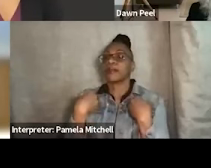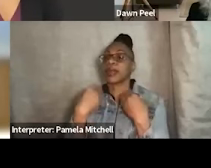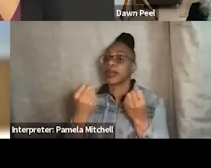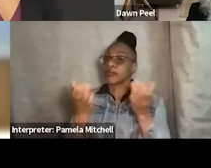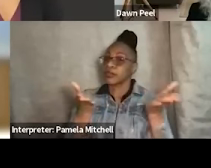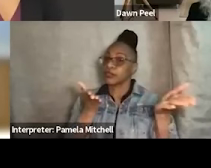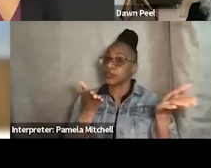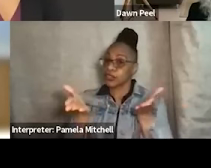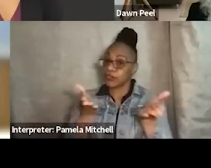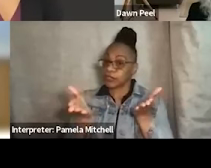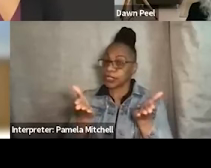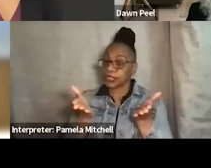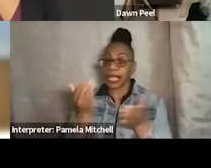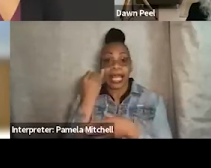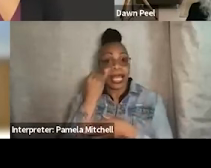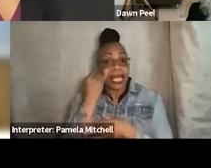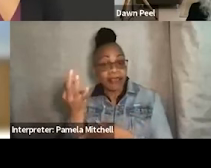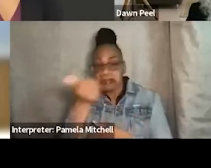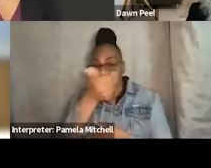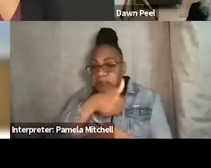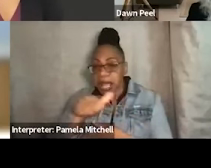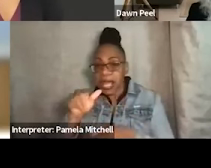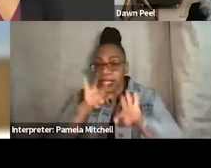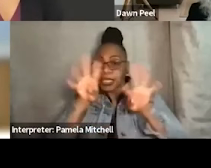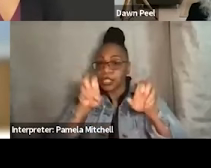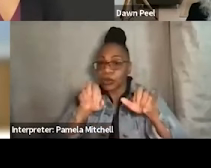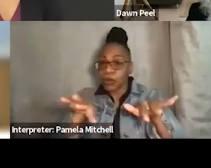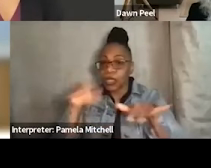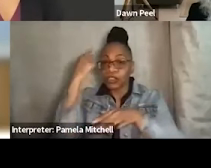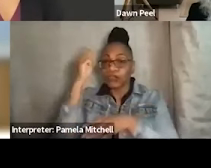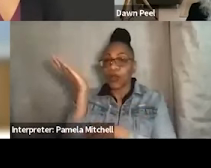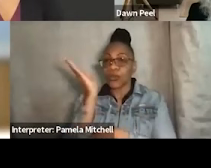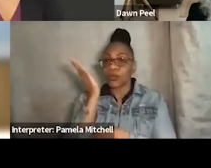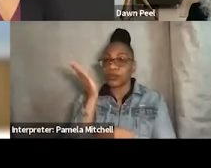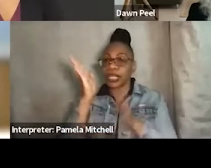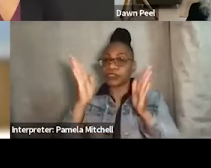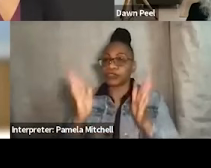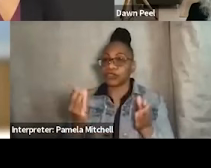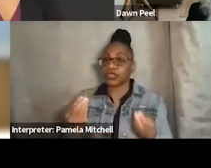So, if you have any questions for the presenters, please use the Q&A pod,